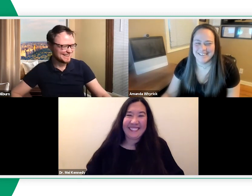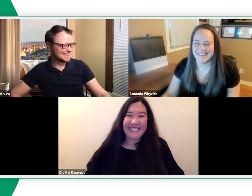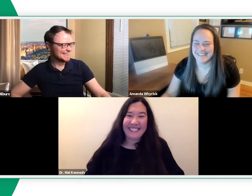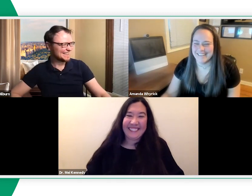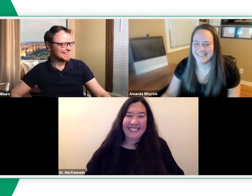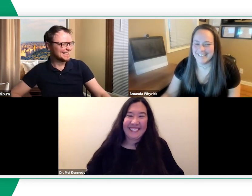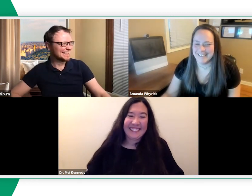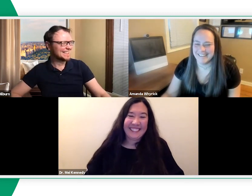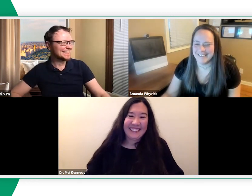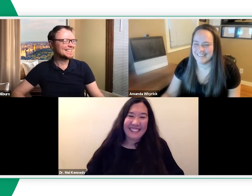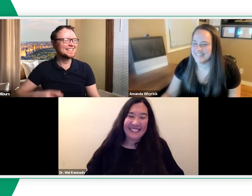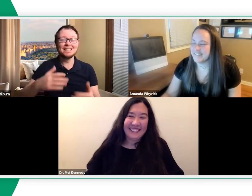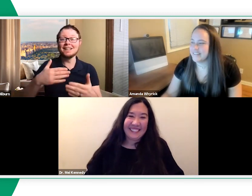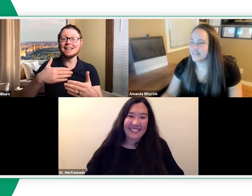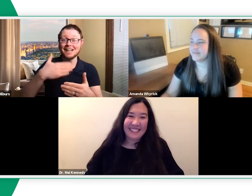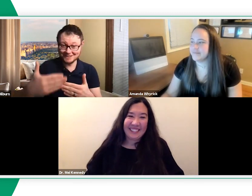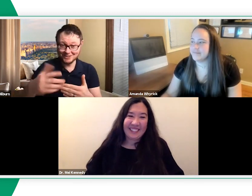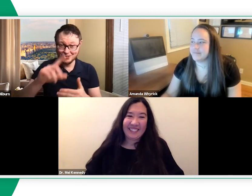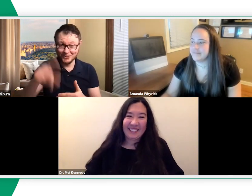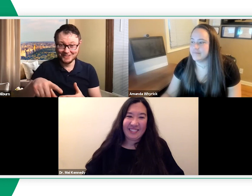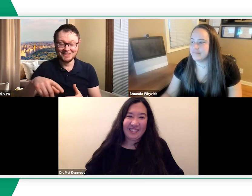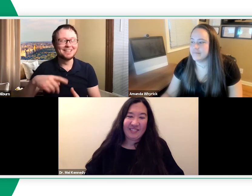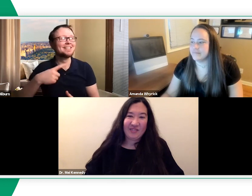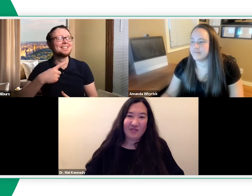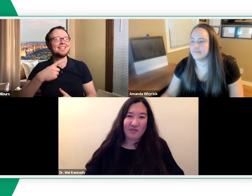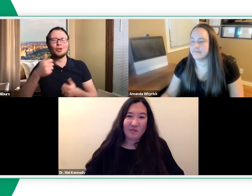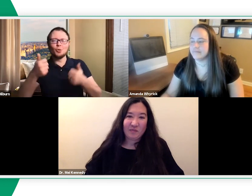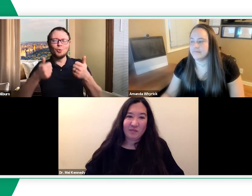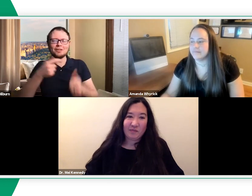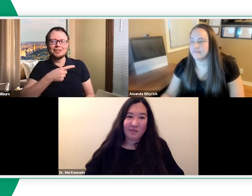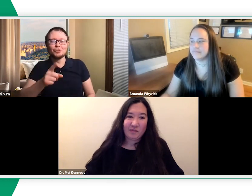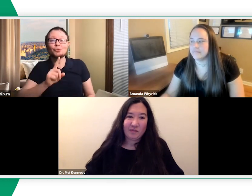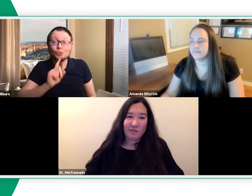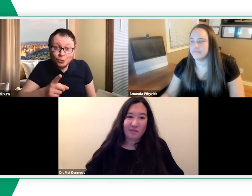Pay attention a little bit more next time! Next question.